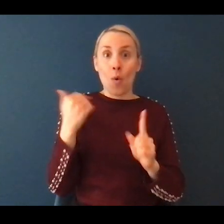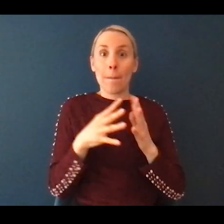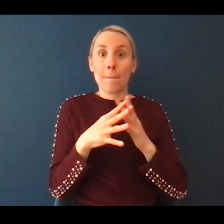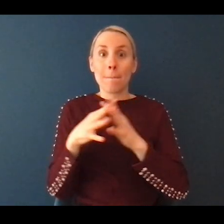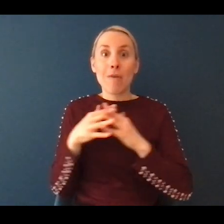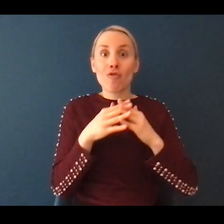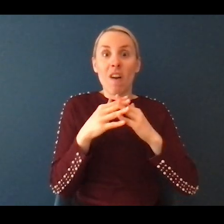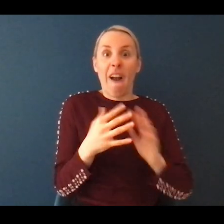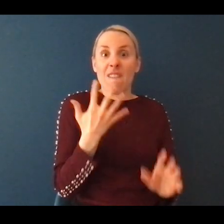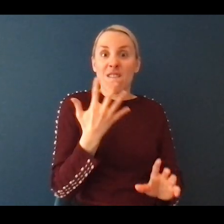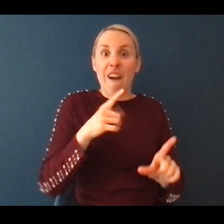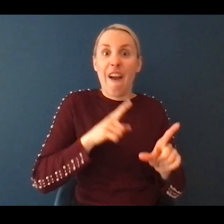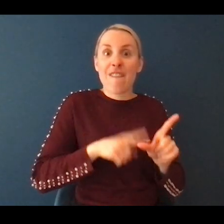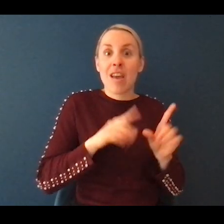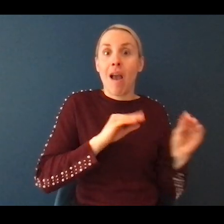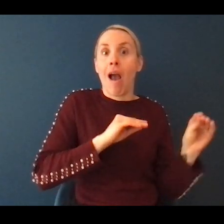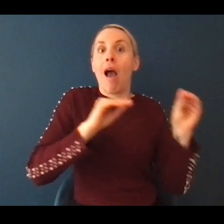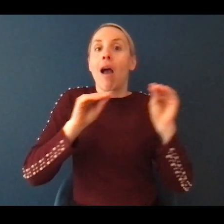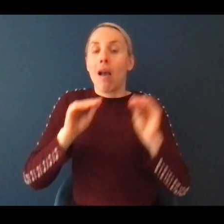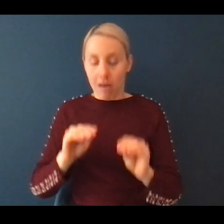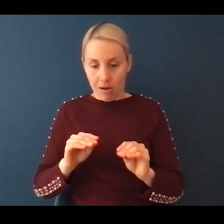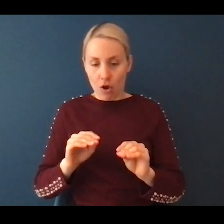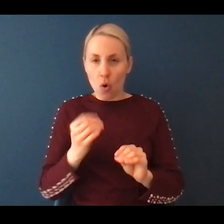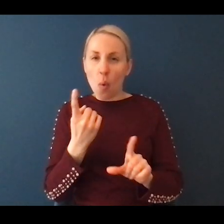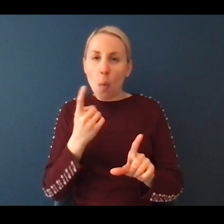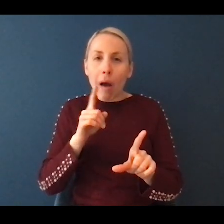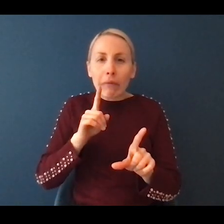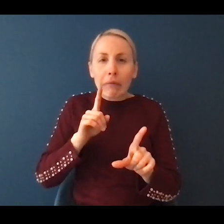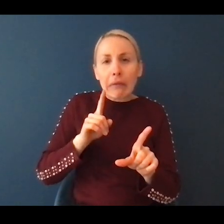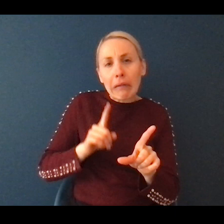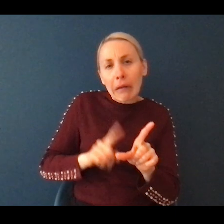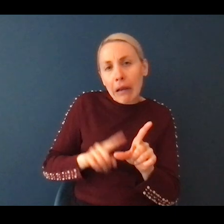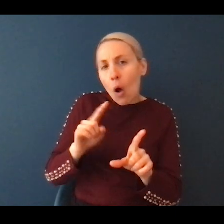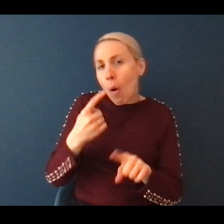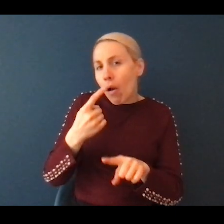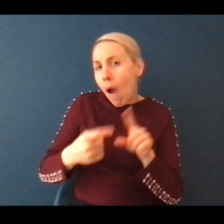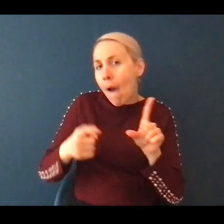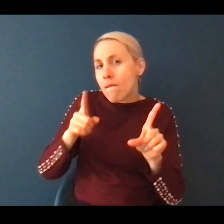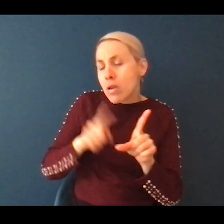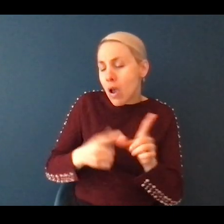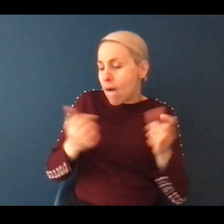I think it had been like a year and a half or two years ago since I had left the university